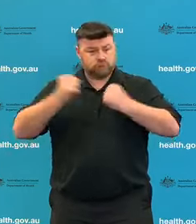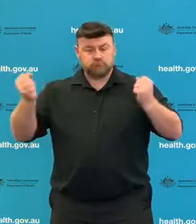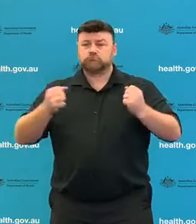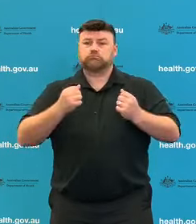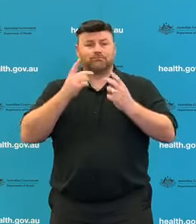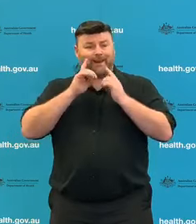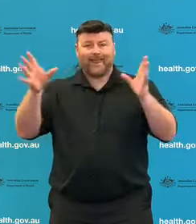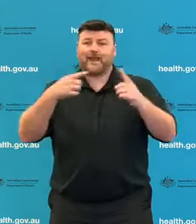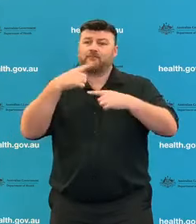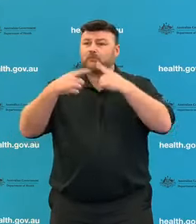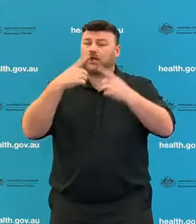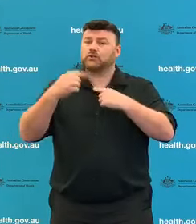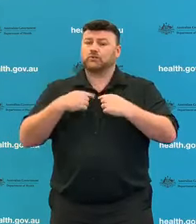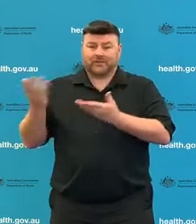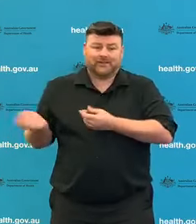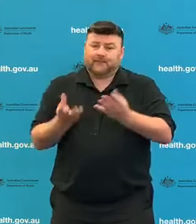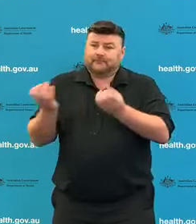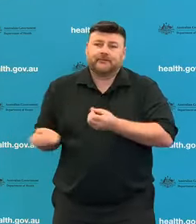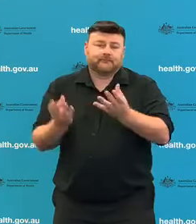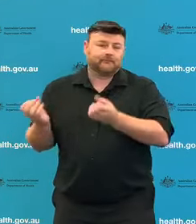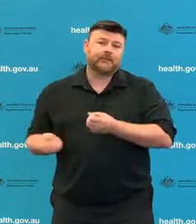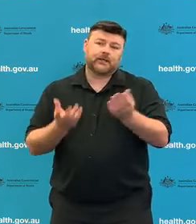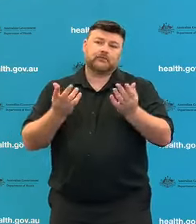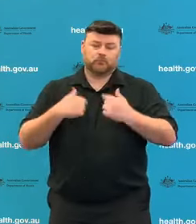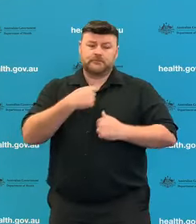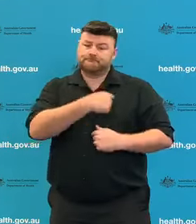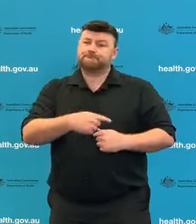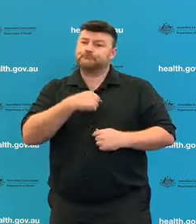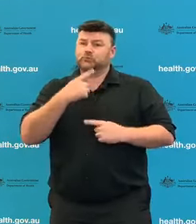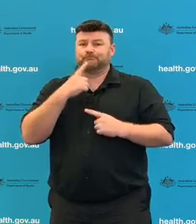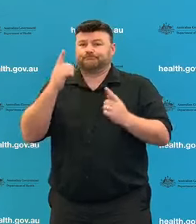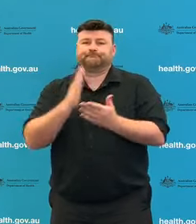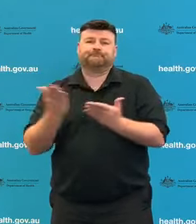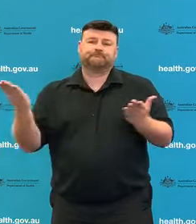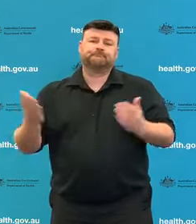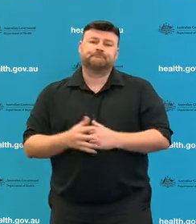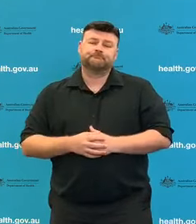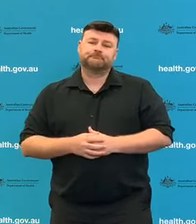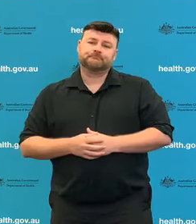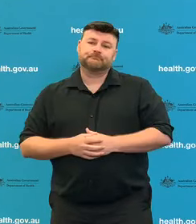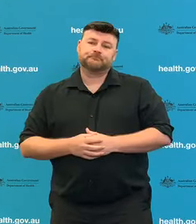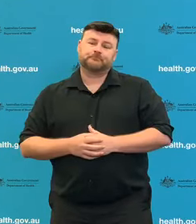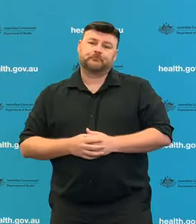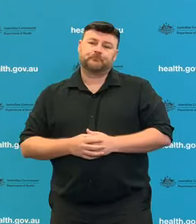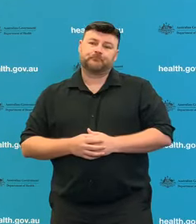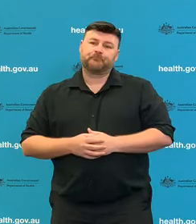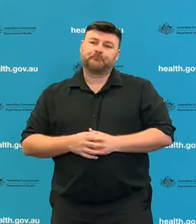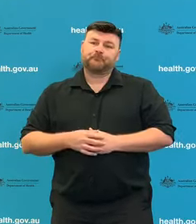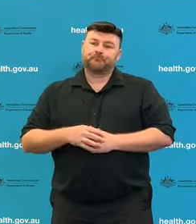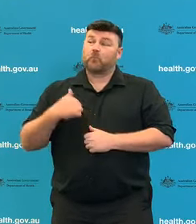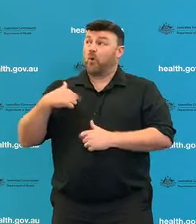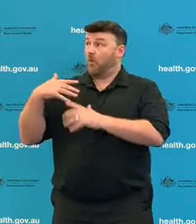figures and we are all committed to doing that and we'll continue to work hard together so that we can make the system very clear.